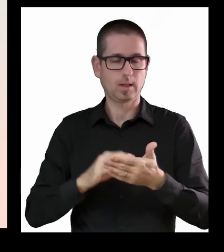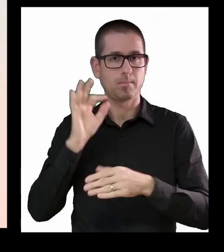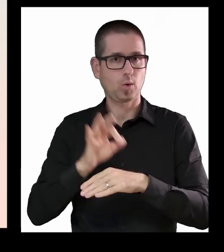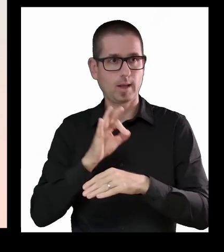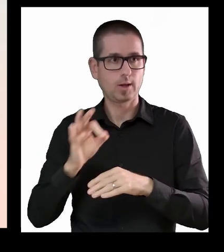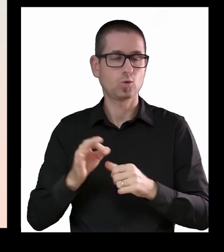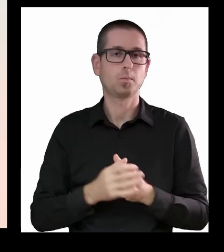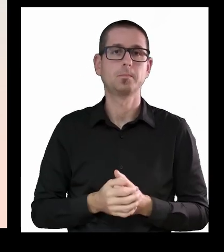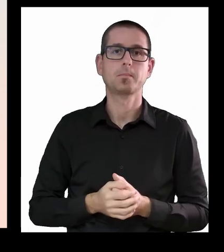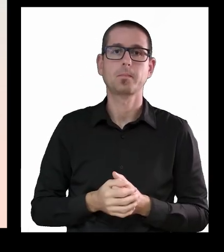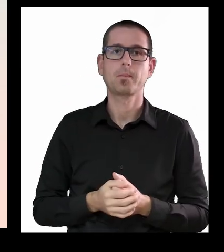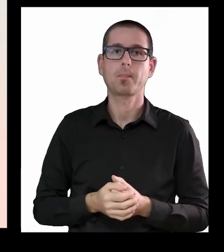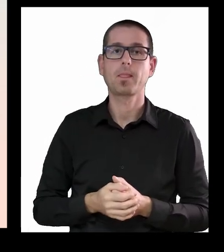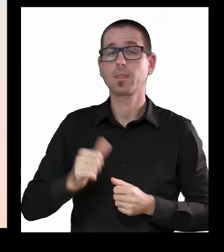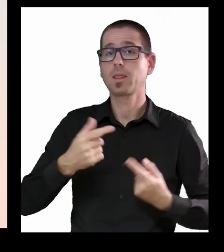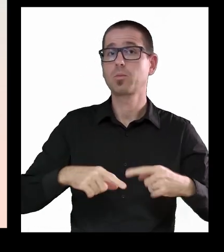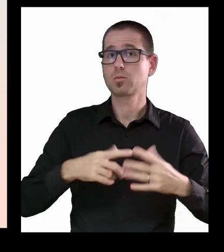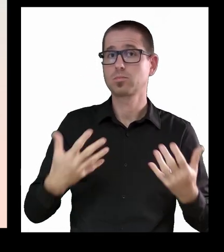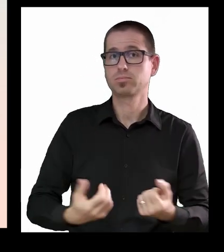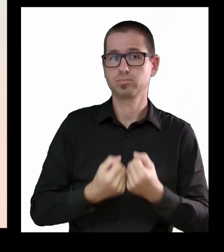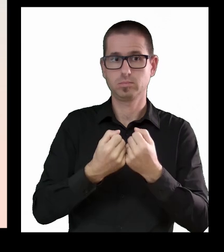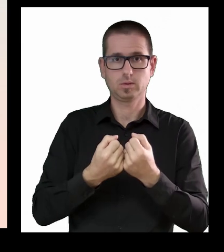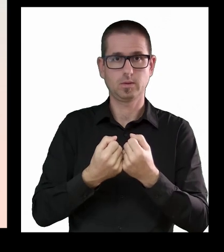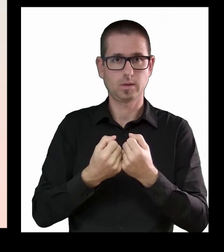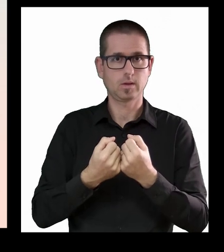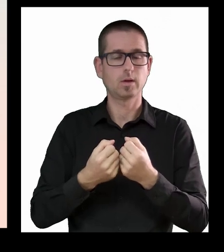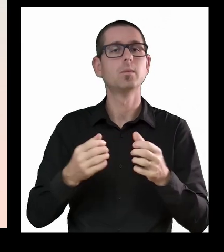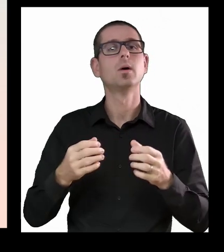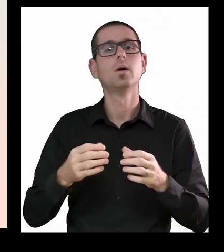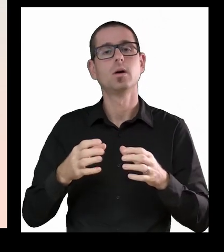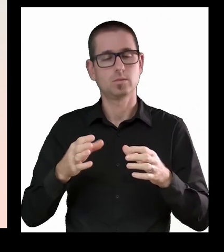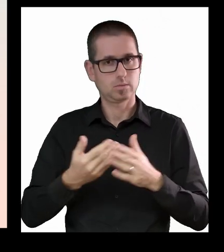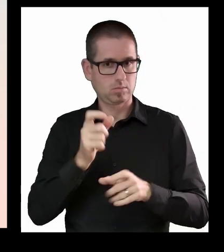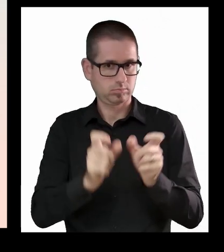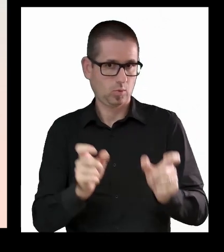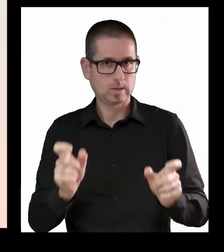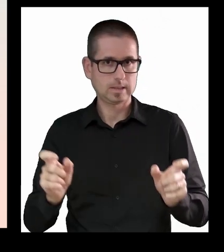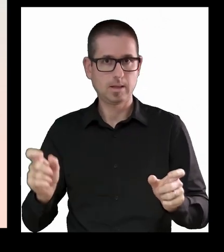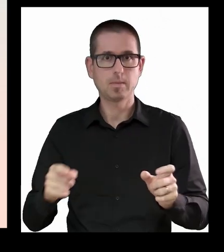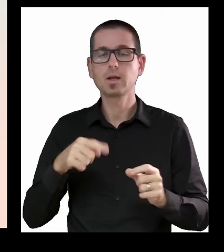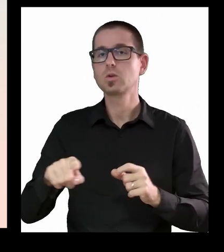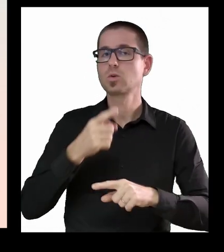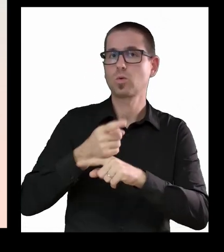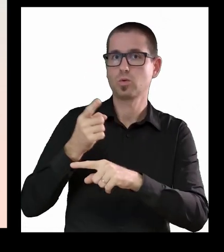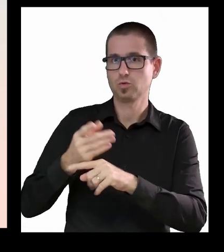we created the invitation for the participant that we decided already before. And we